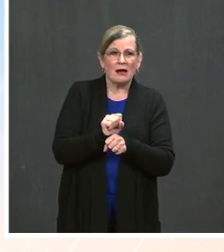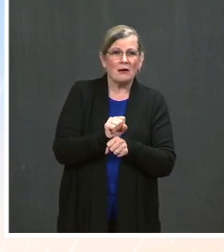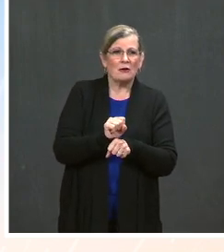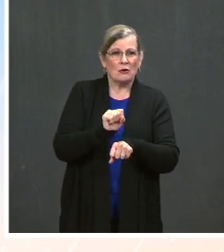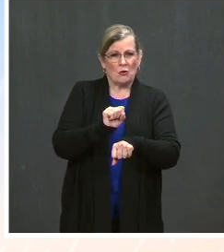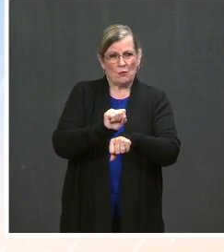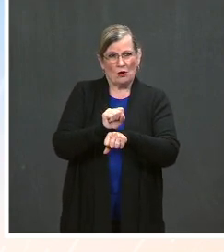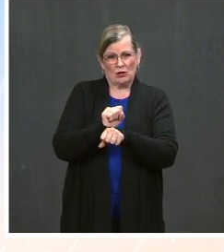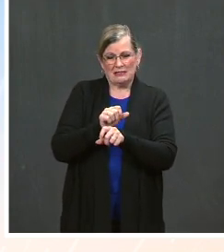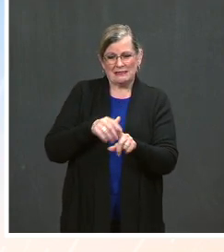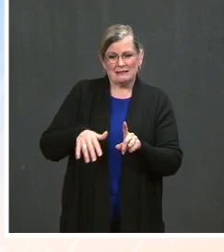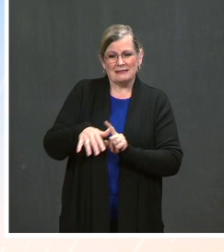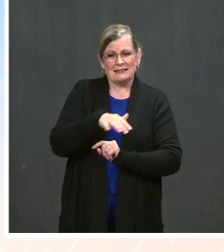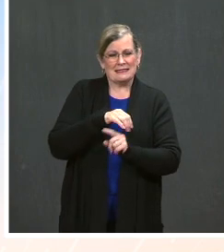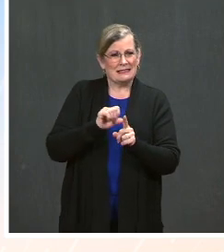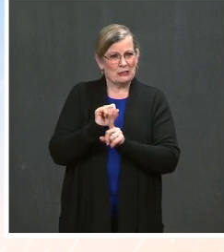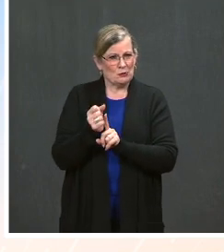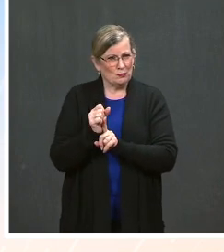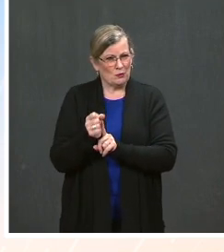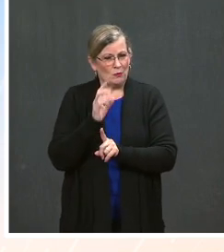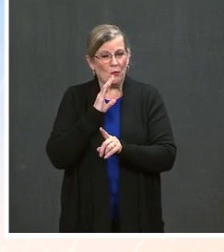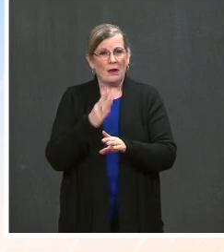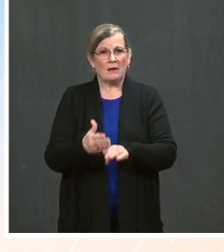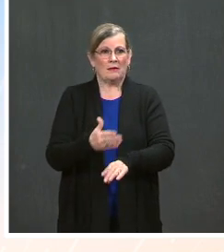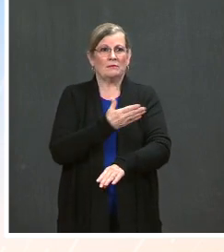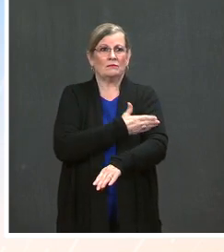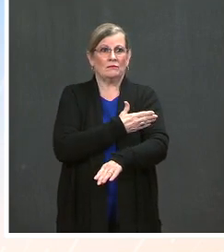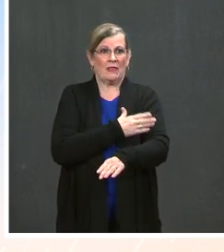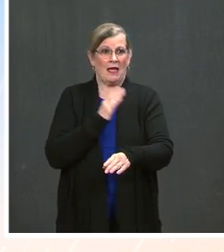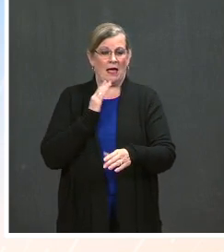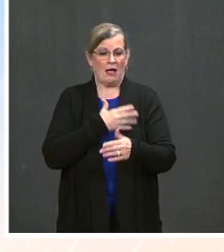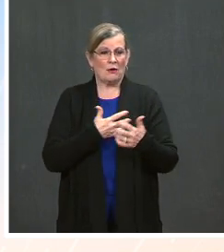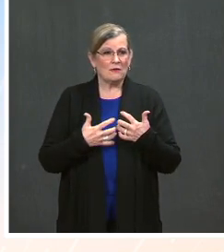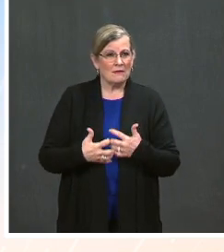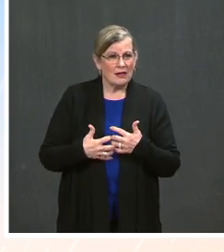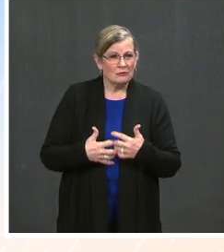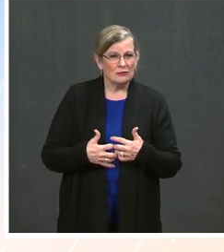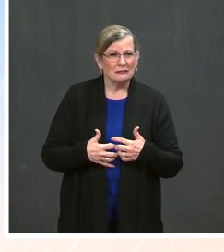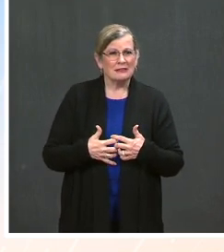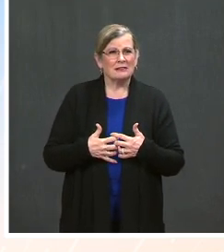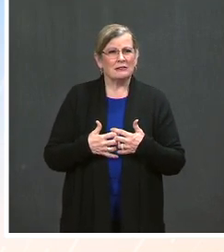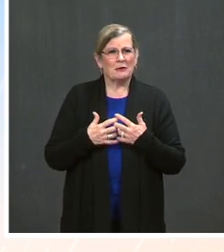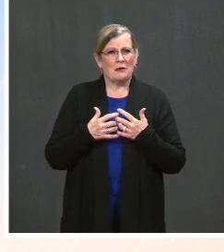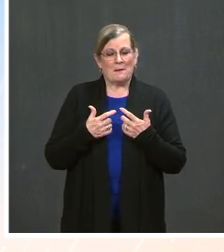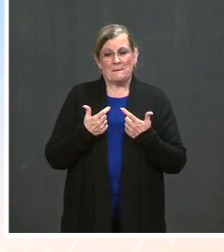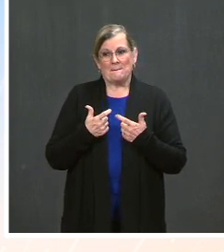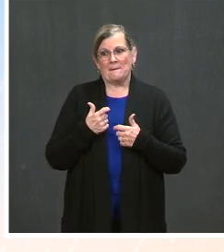manufacturing and construction jobs. It will also -- there's also a major investment in our caring professionals,